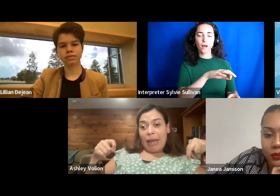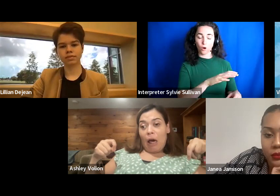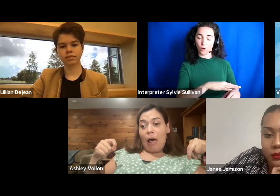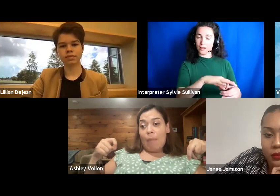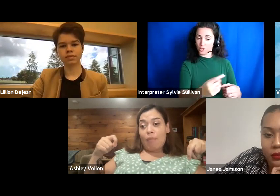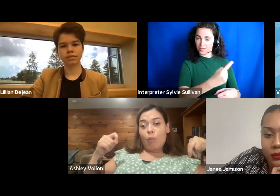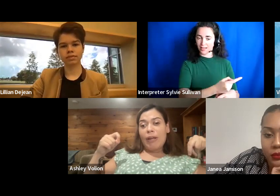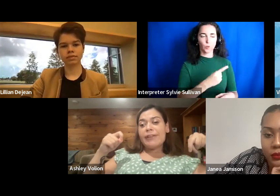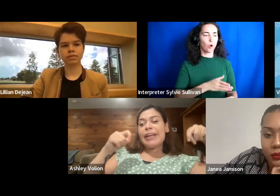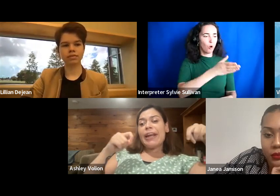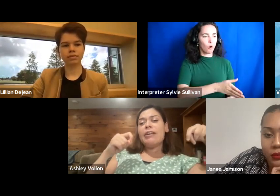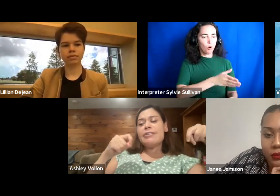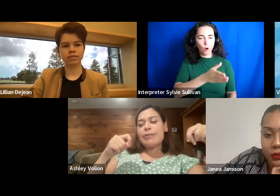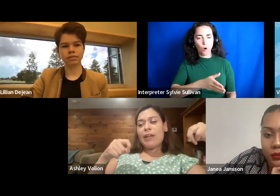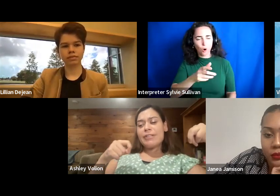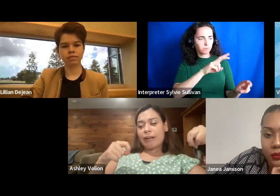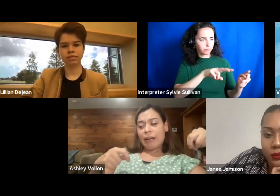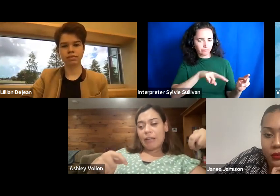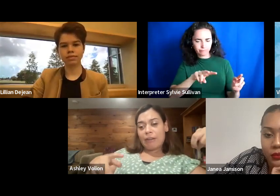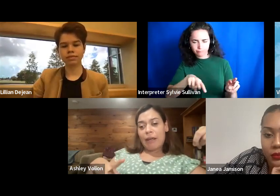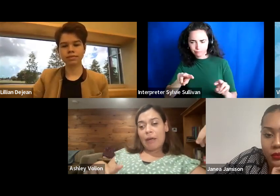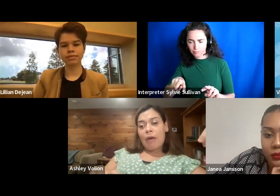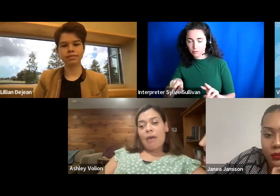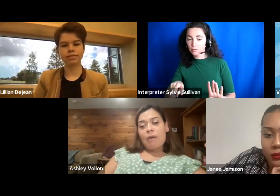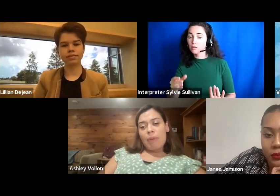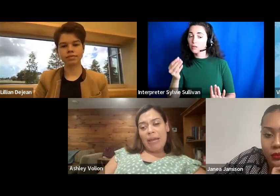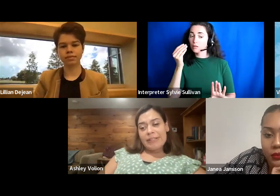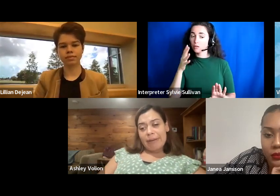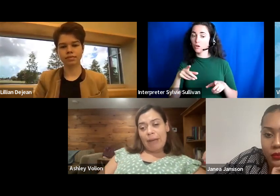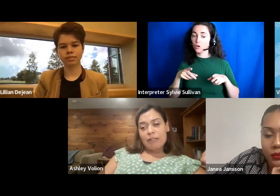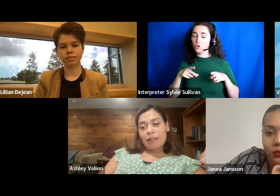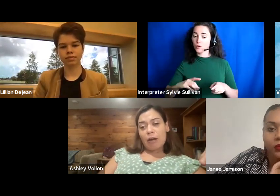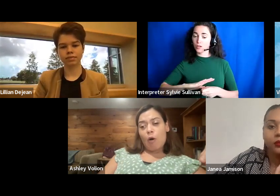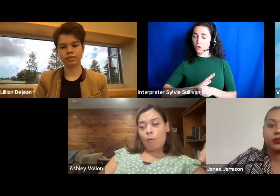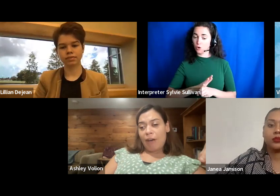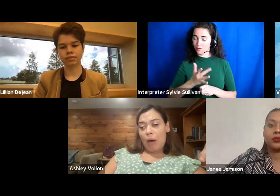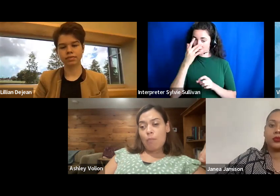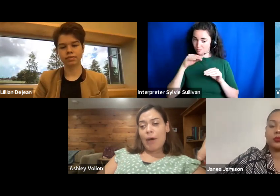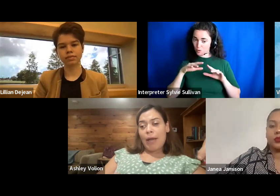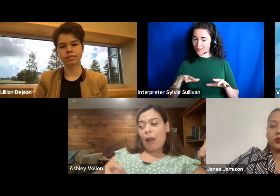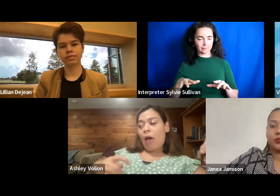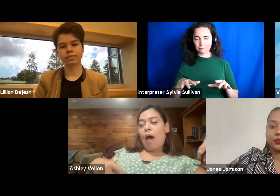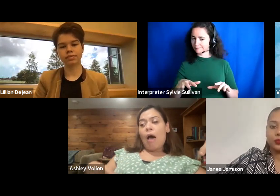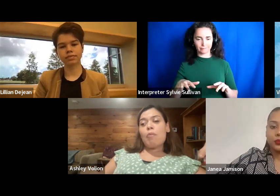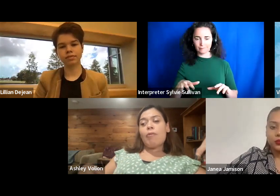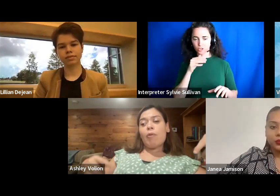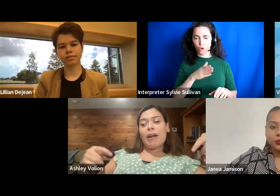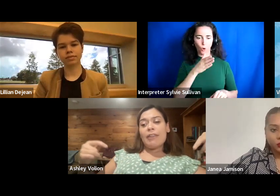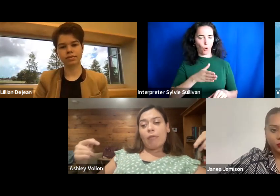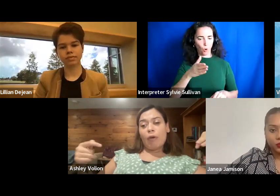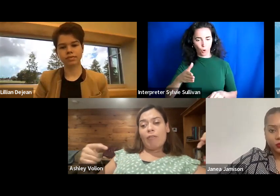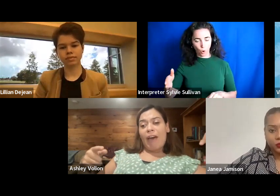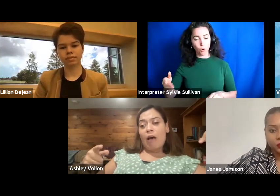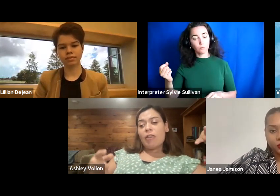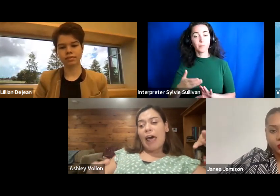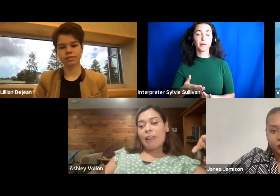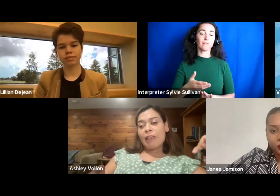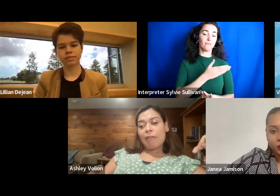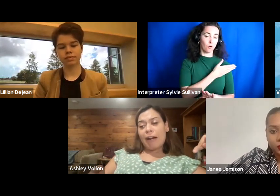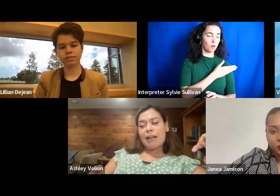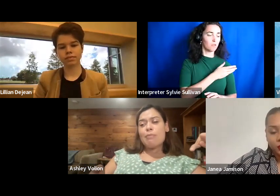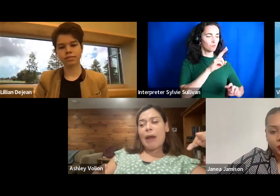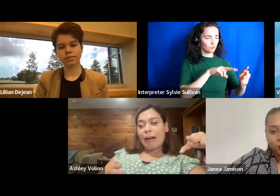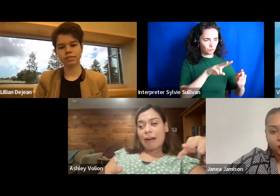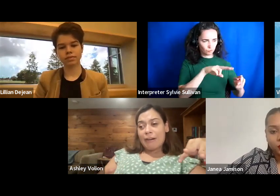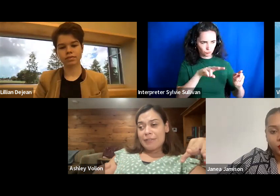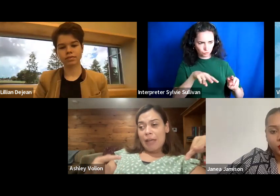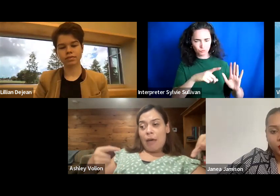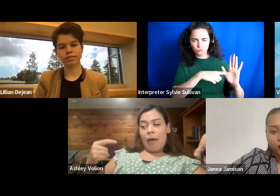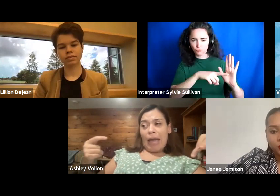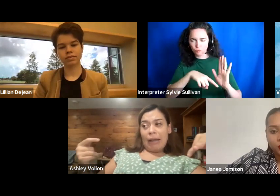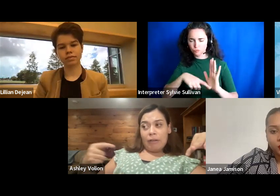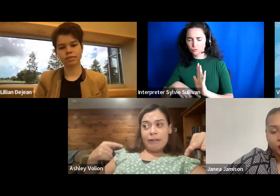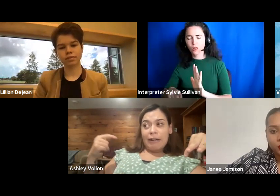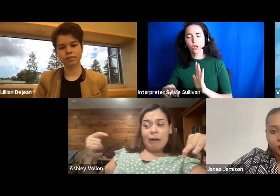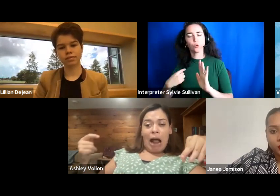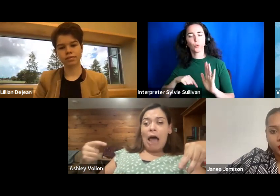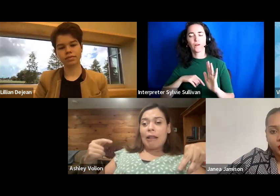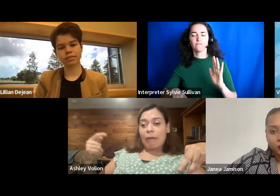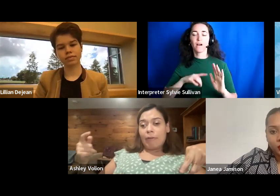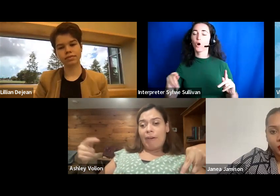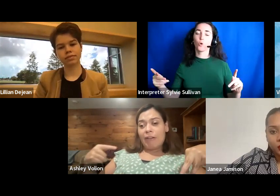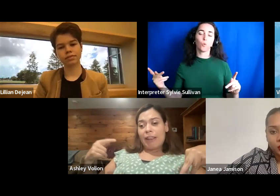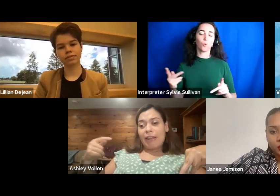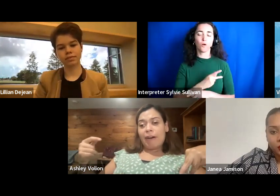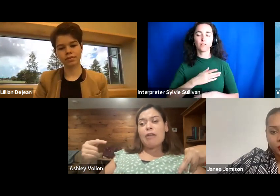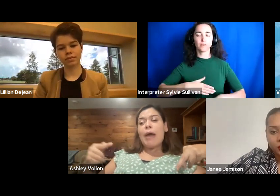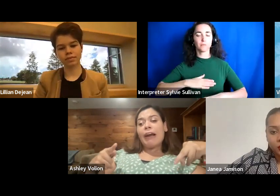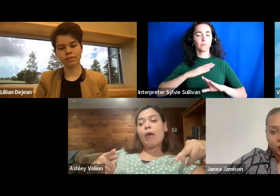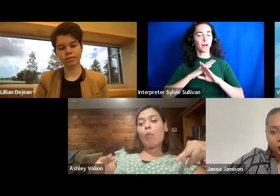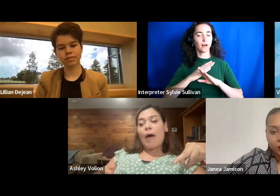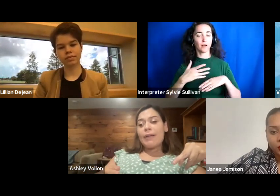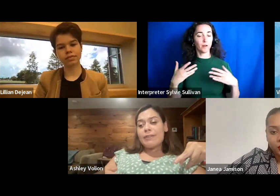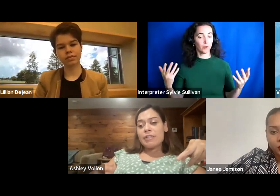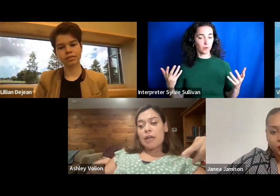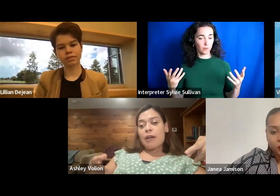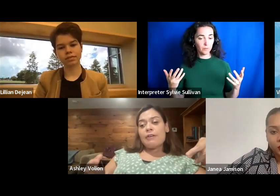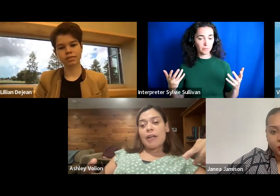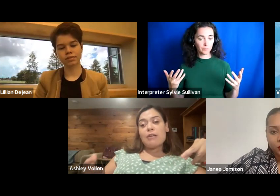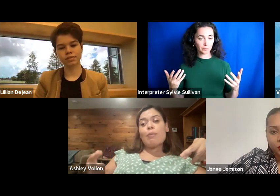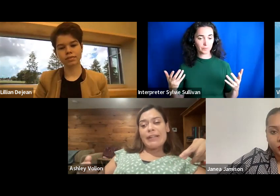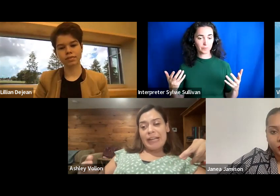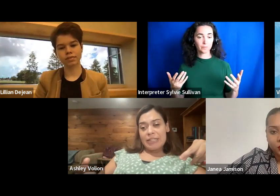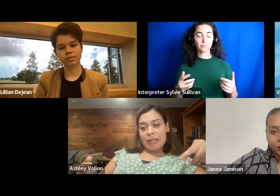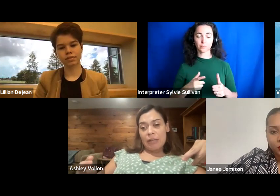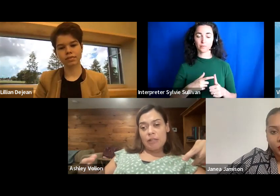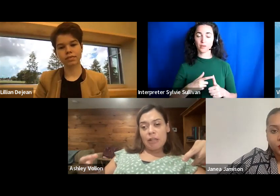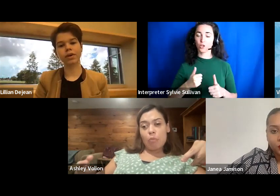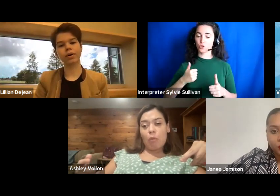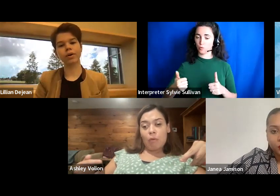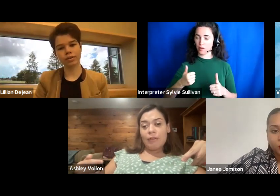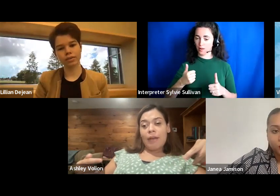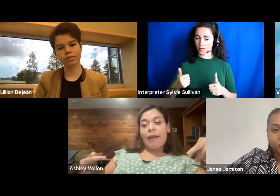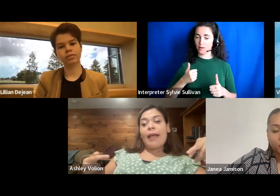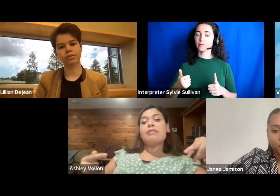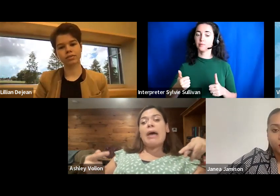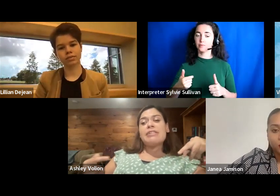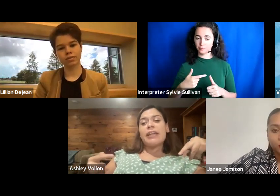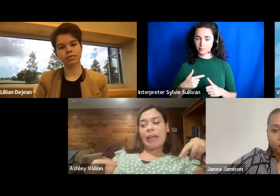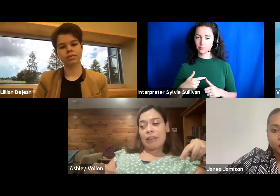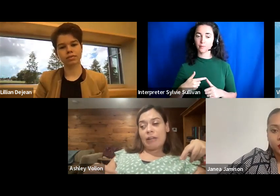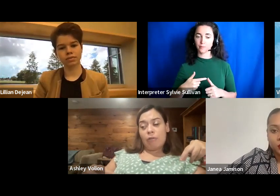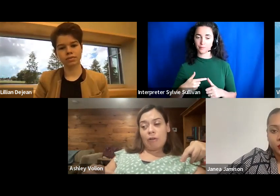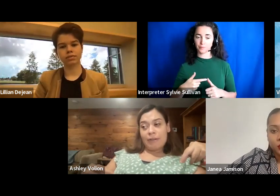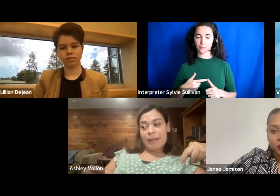We didn't do it during the pandemic during Covid, but before then we found that the greatest barriers in doing our how we found that the greatest value was transportation to the pools especially in the new orleans